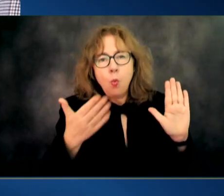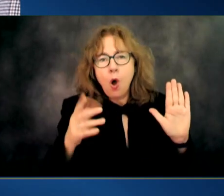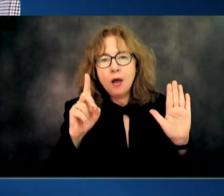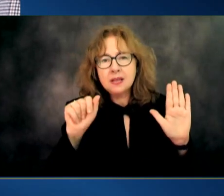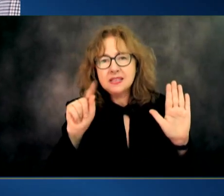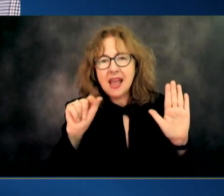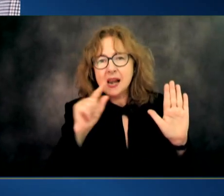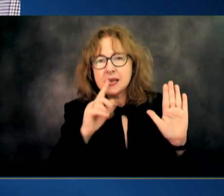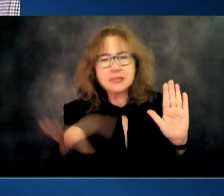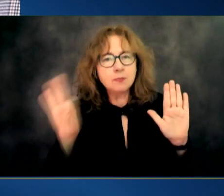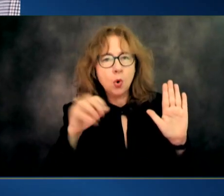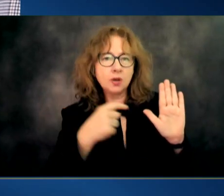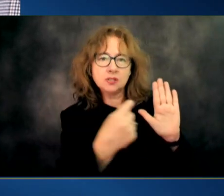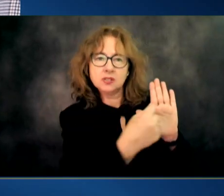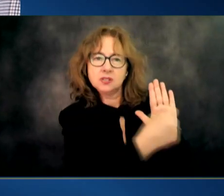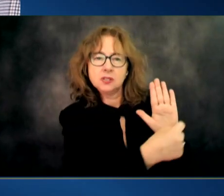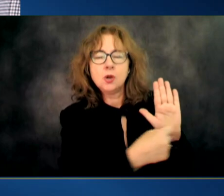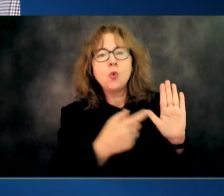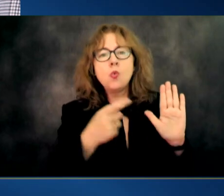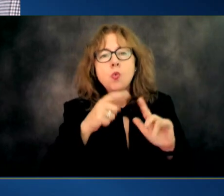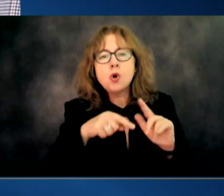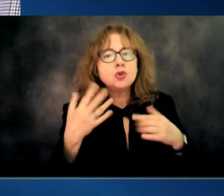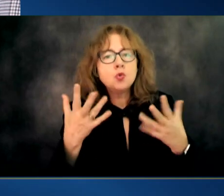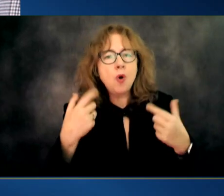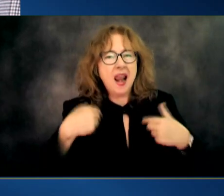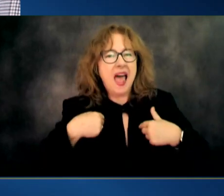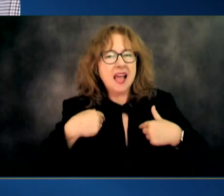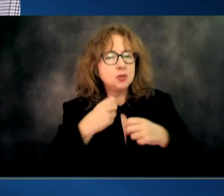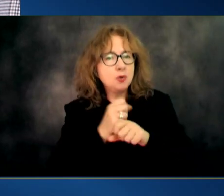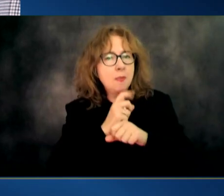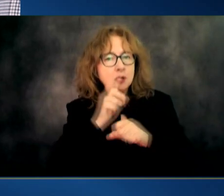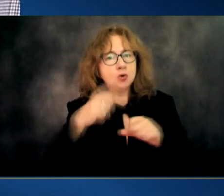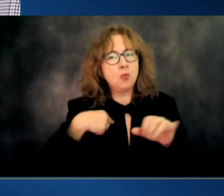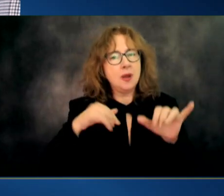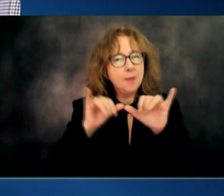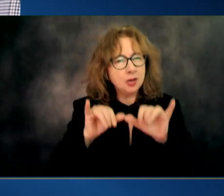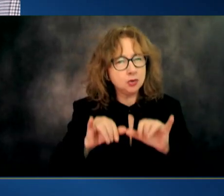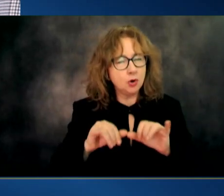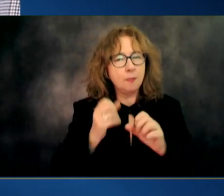are the things that you want us to make sure are measured and put into the data collection system